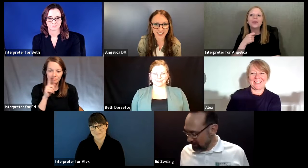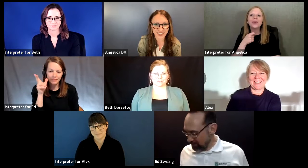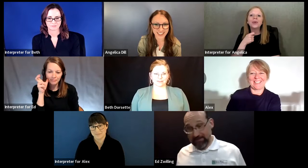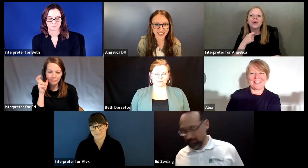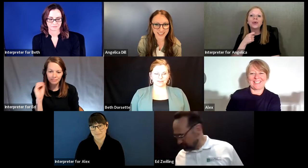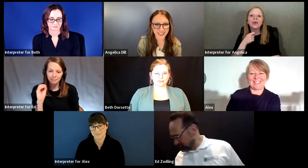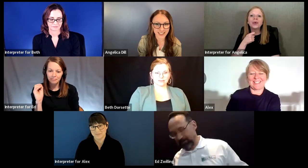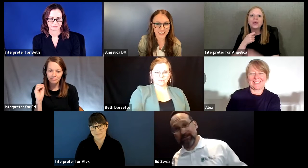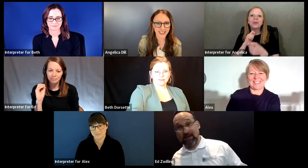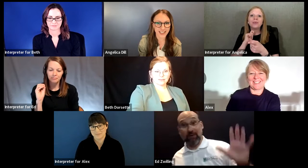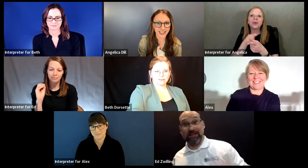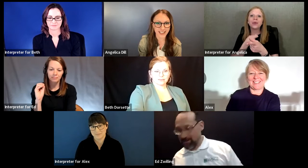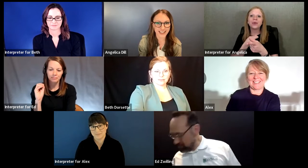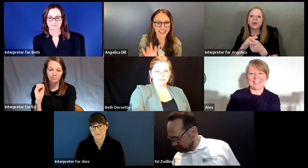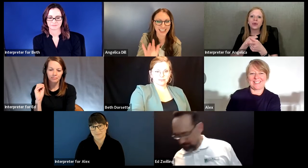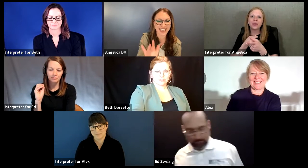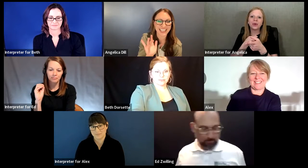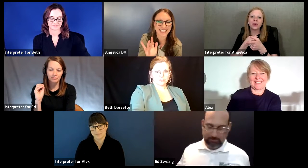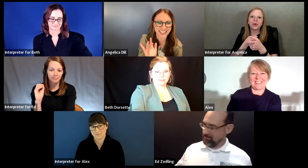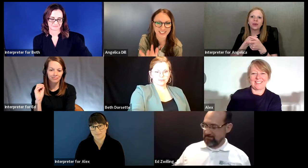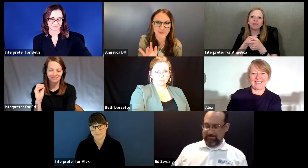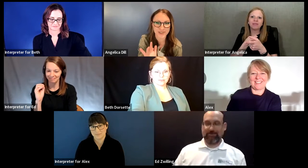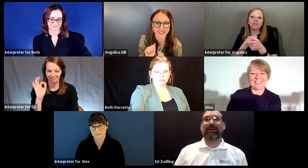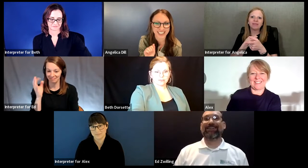We can't hear you. (Chuckles).